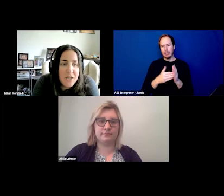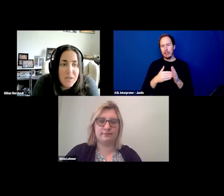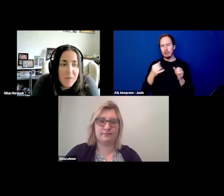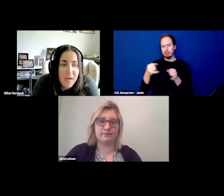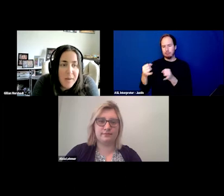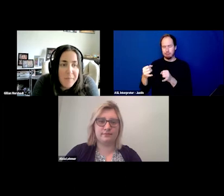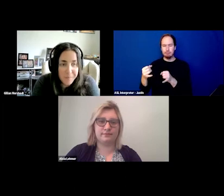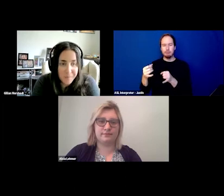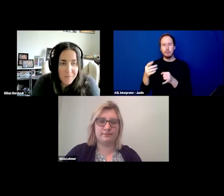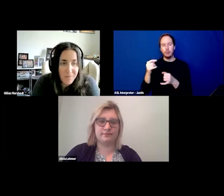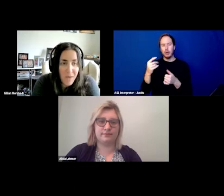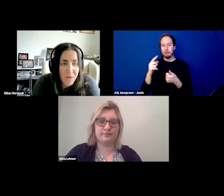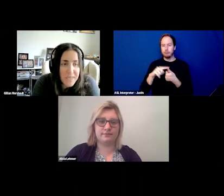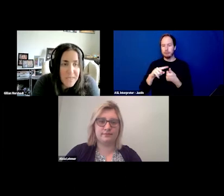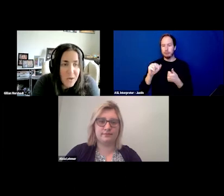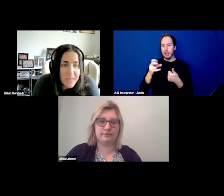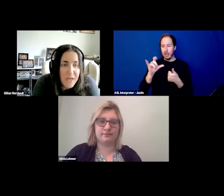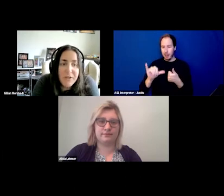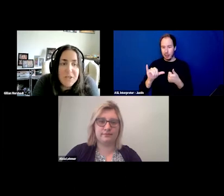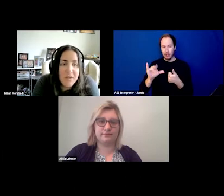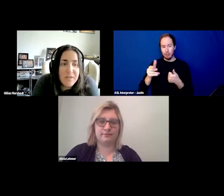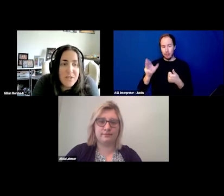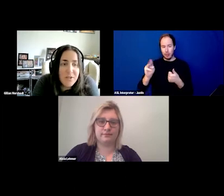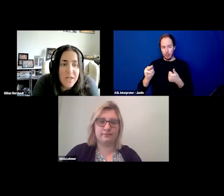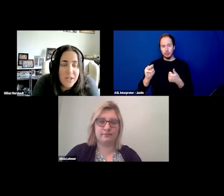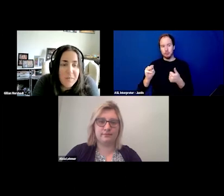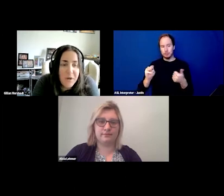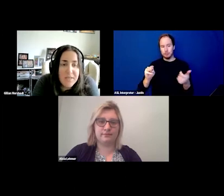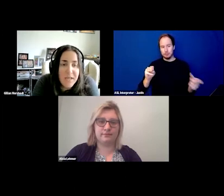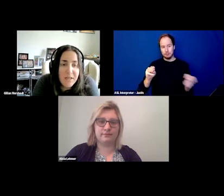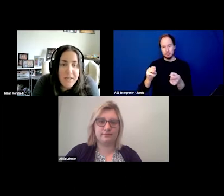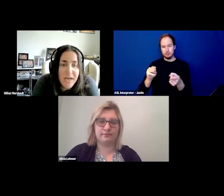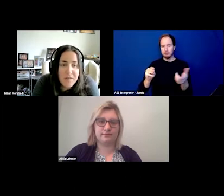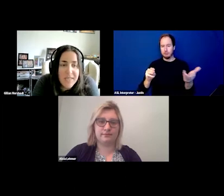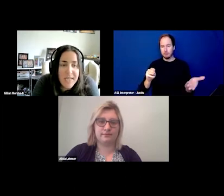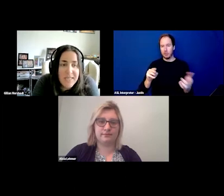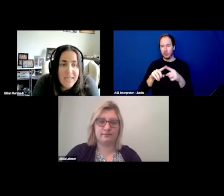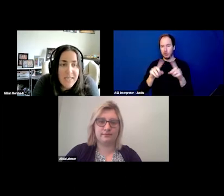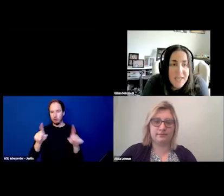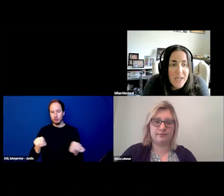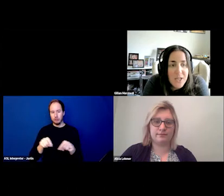Ashley Blum who is the Homeless Outreach Services director at Park Center in Nashville, Tennessee.